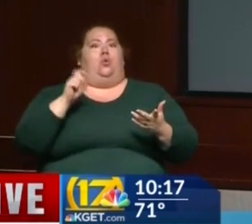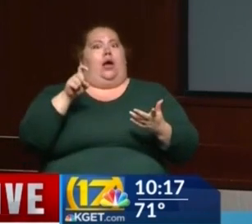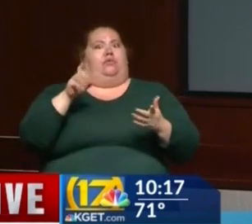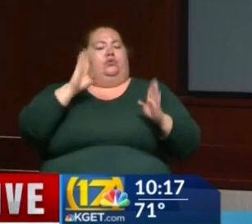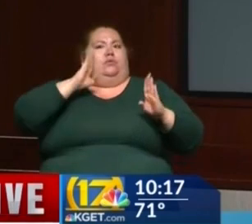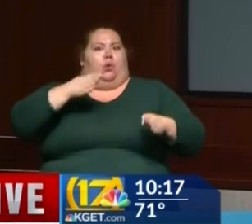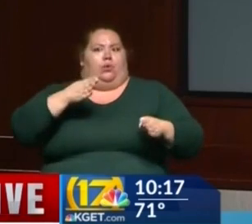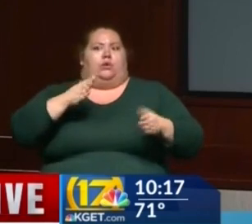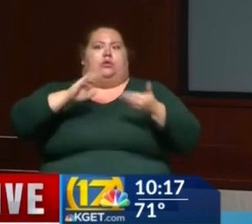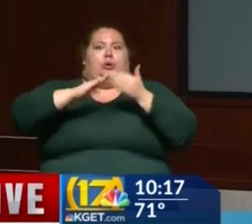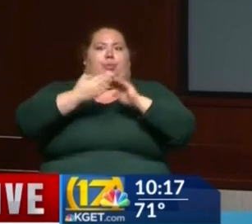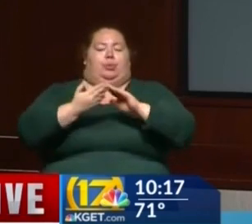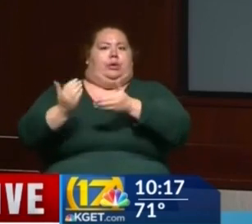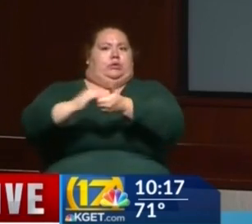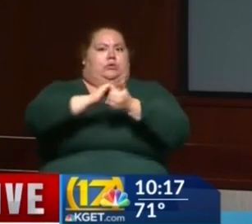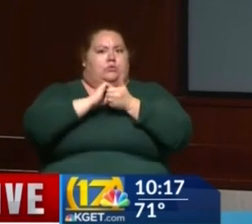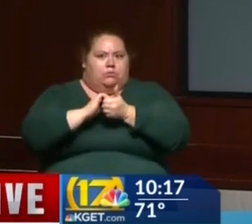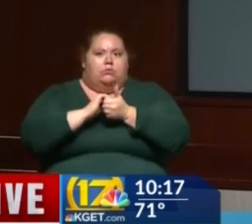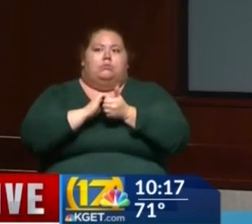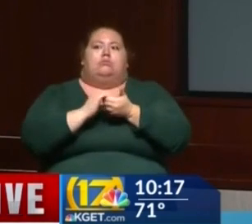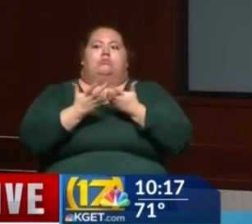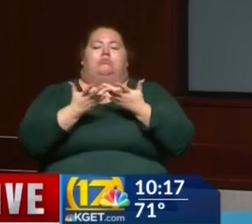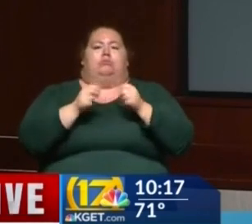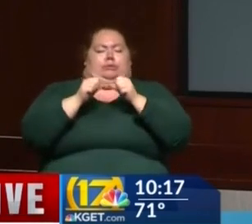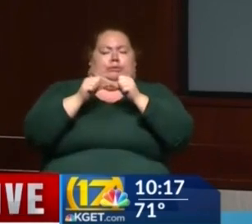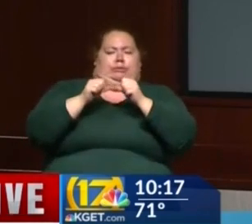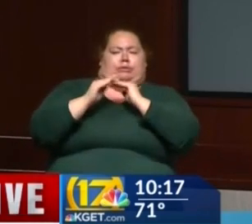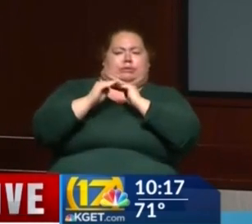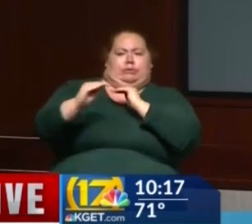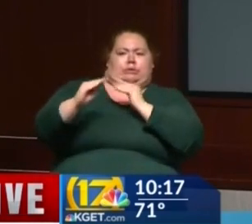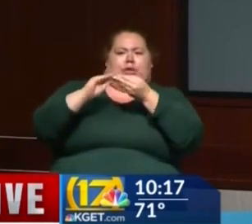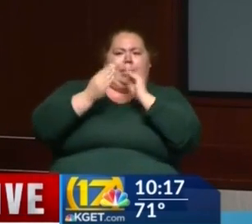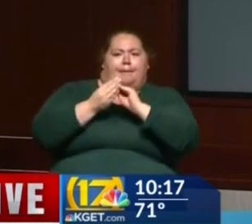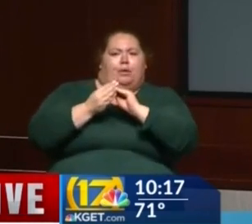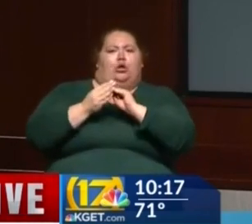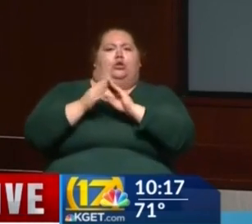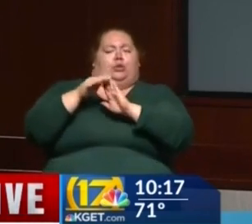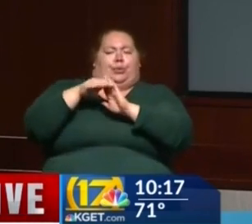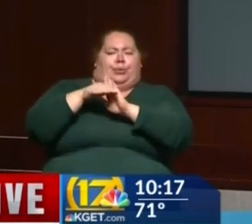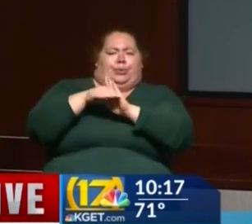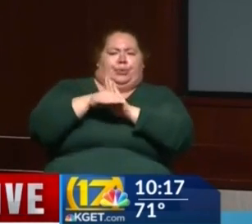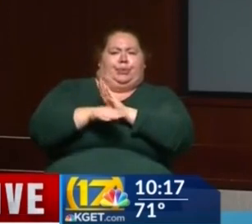AND WE ARE MAKING SURE IT IS NOT SO WE NEED TO MAINTAIN OUR